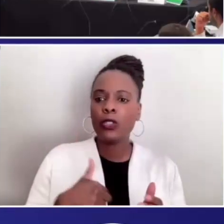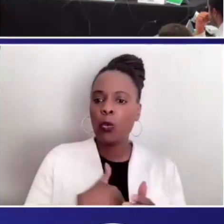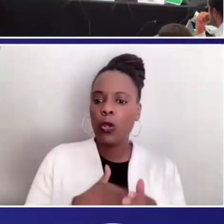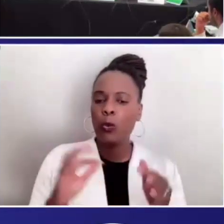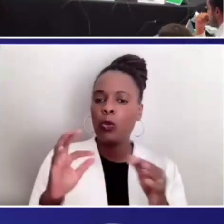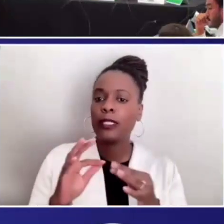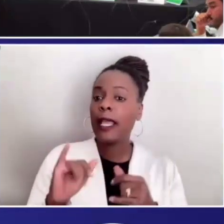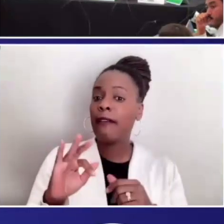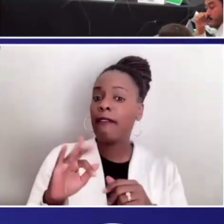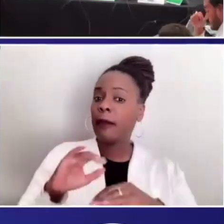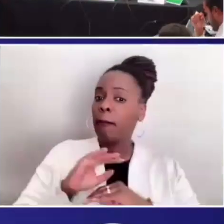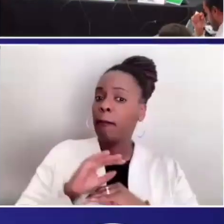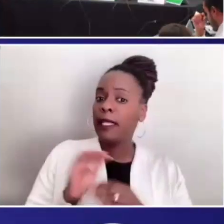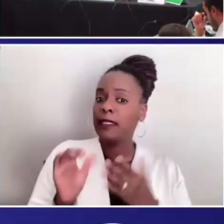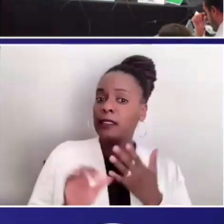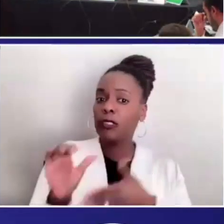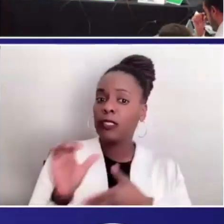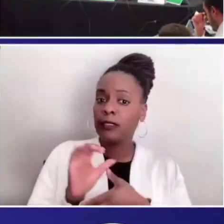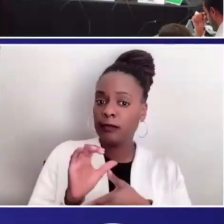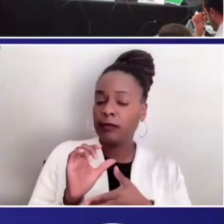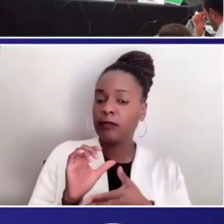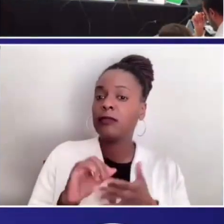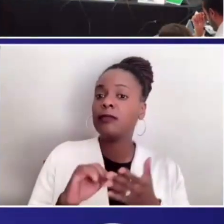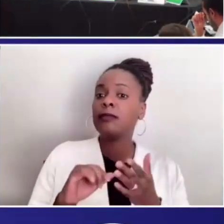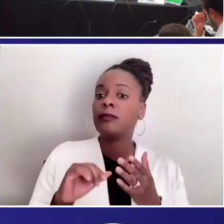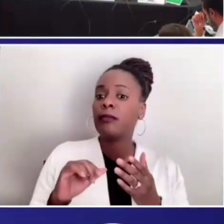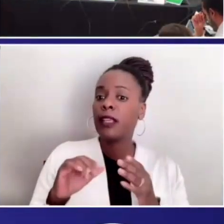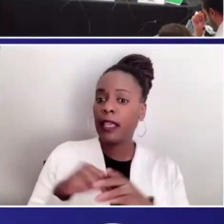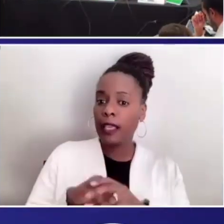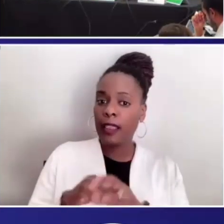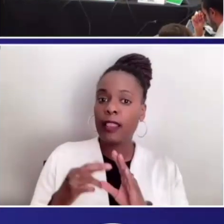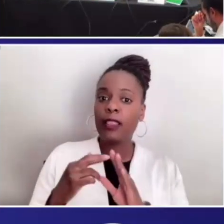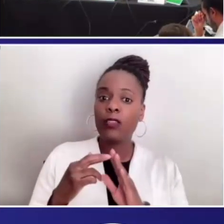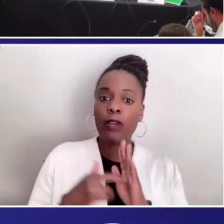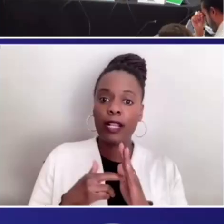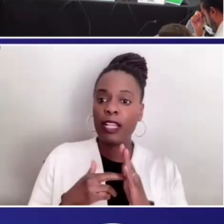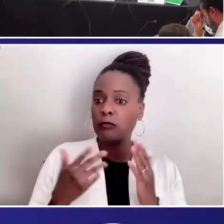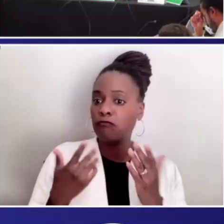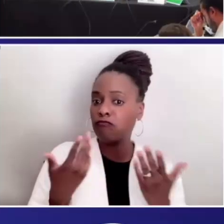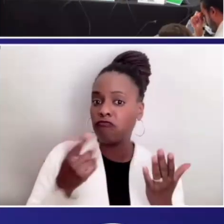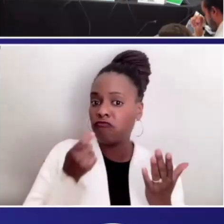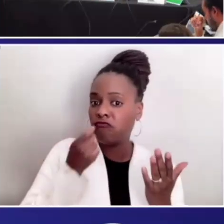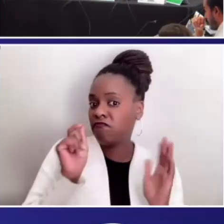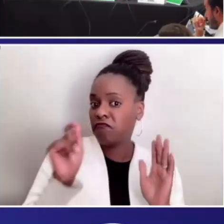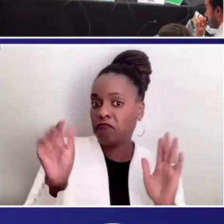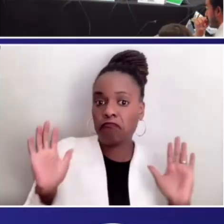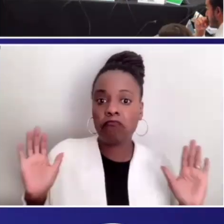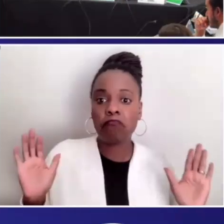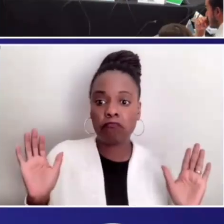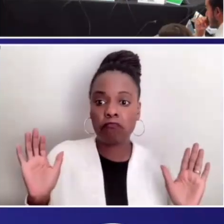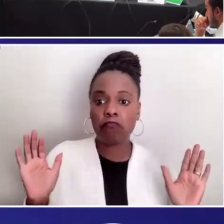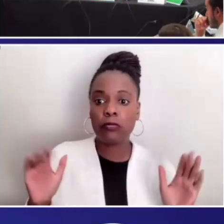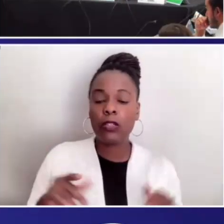conditions that are in the proposed regulations, then it meets the conditions in the proposed regulations for a professional student.